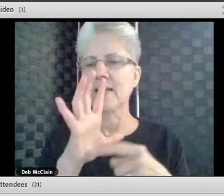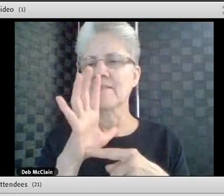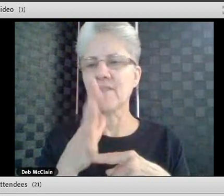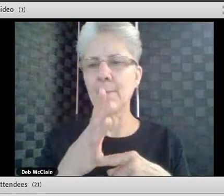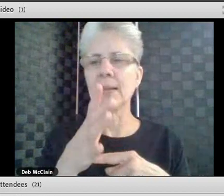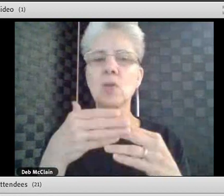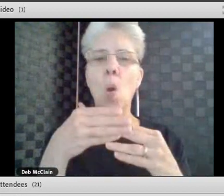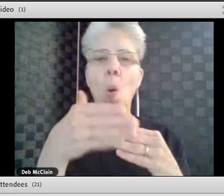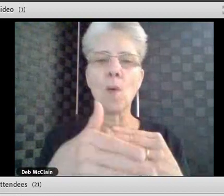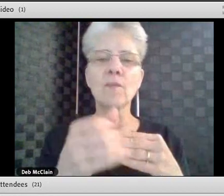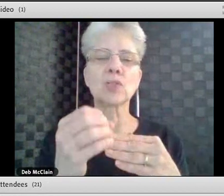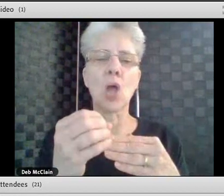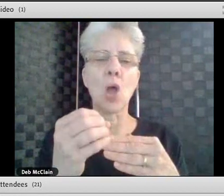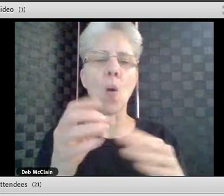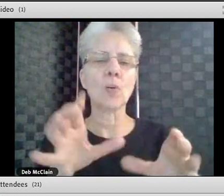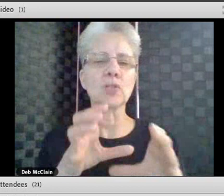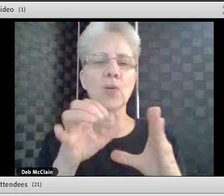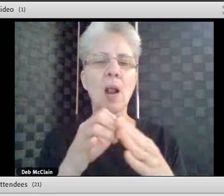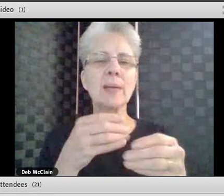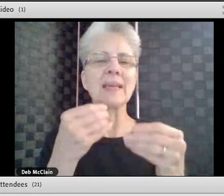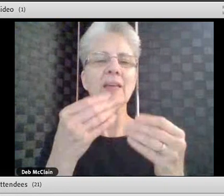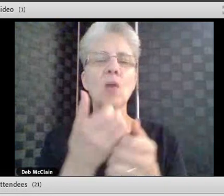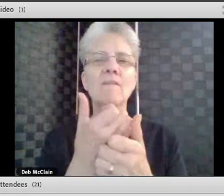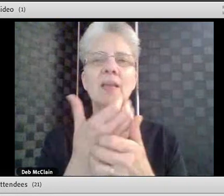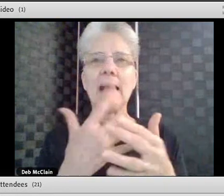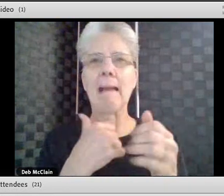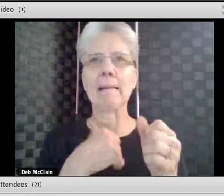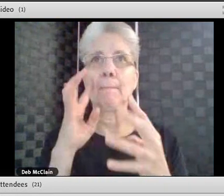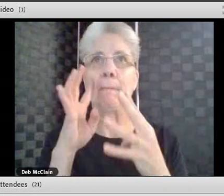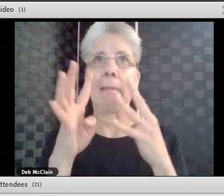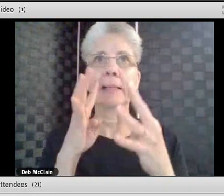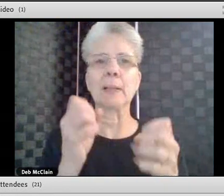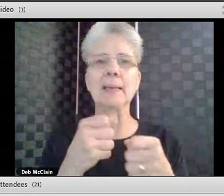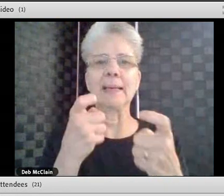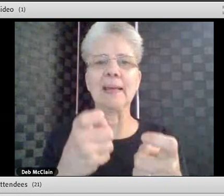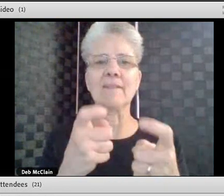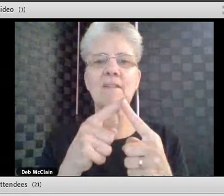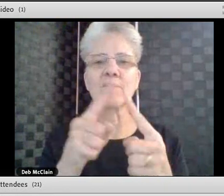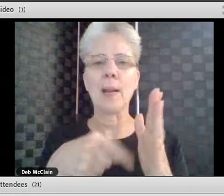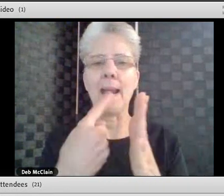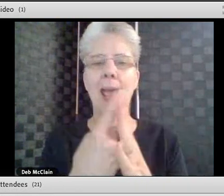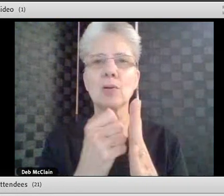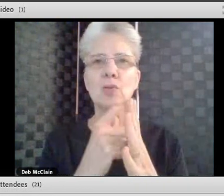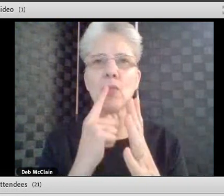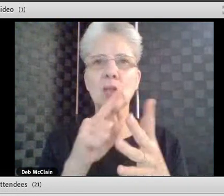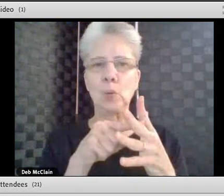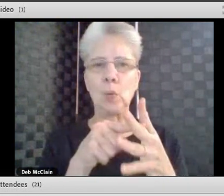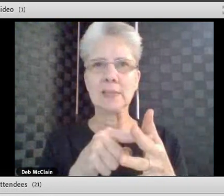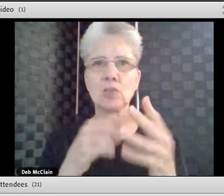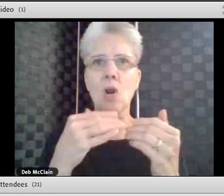I know I'm exactly five minutes over. I always do this because I always want to give you everything I can possibly give you for an hour